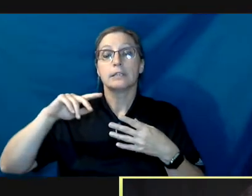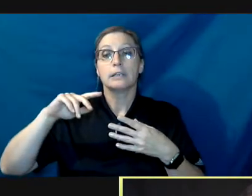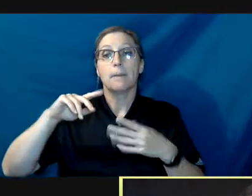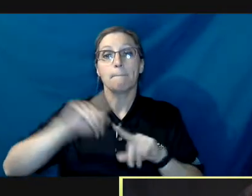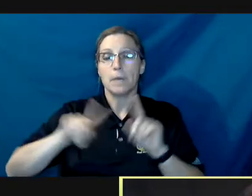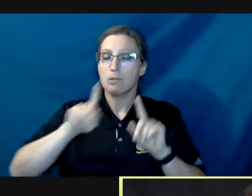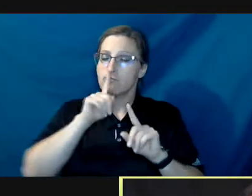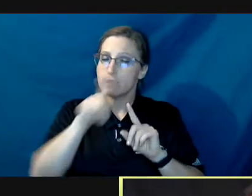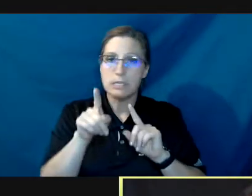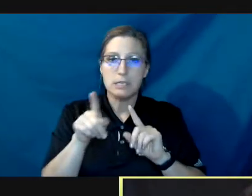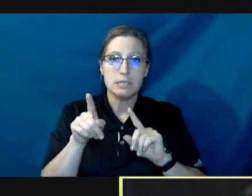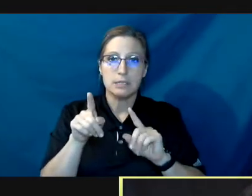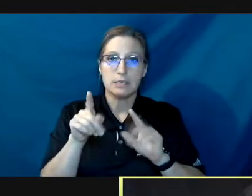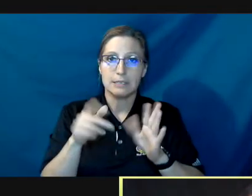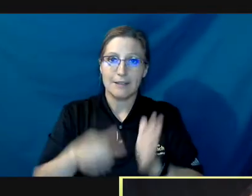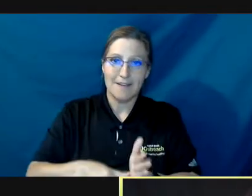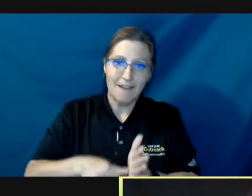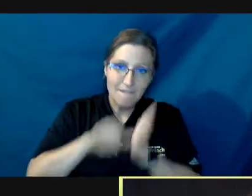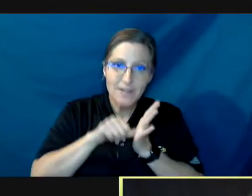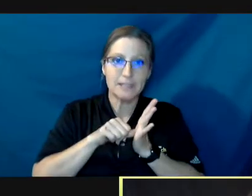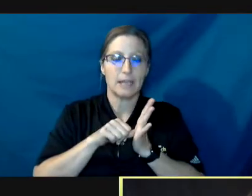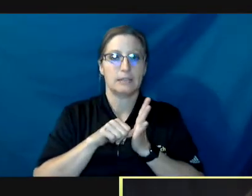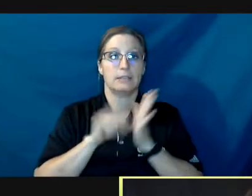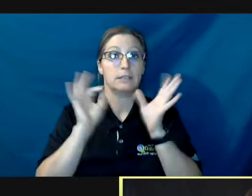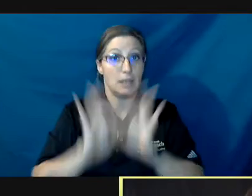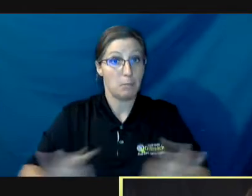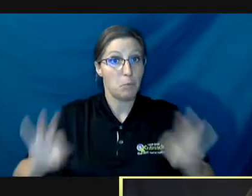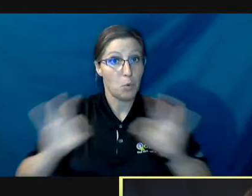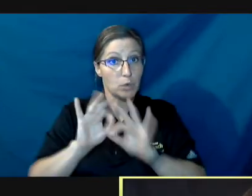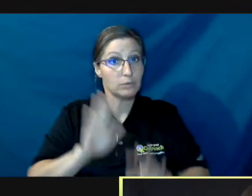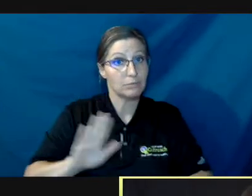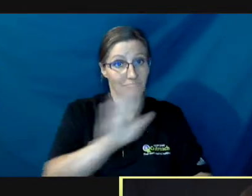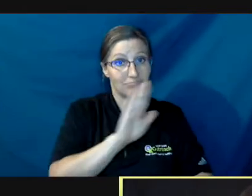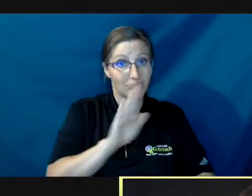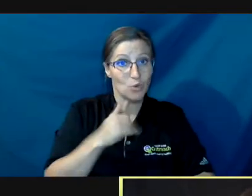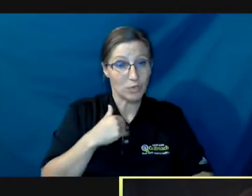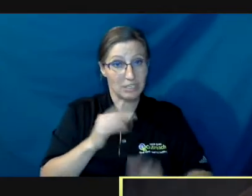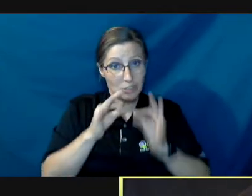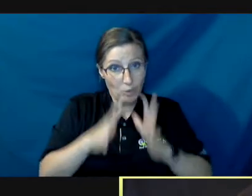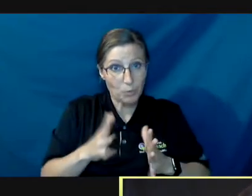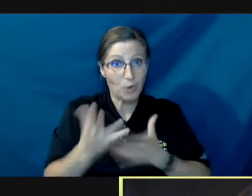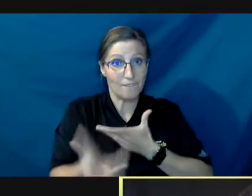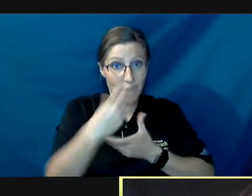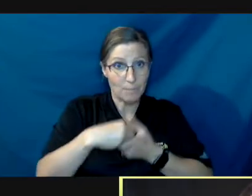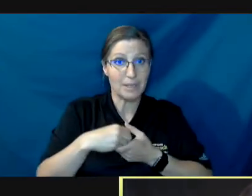to re-emphasize the importance of your involvement in the IEP team